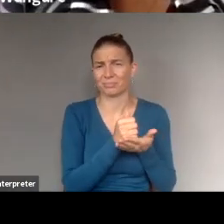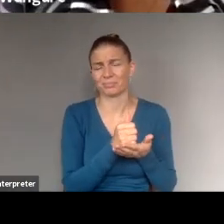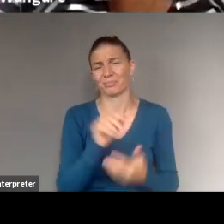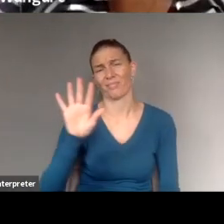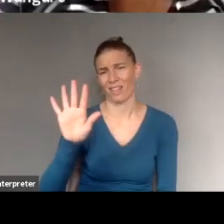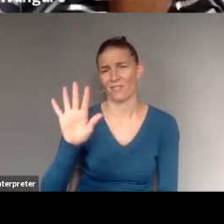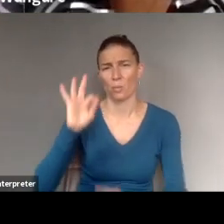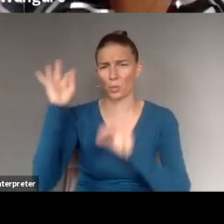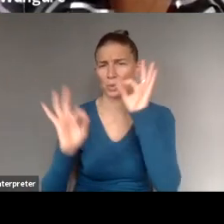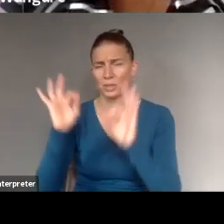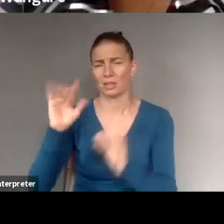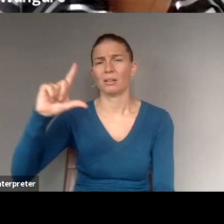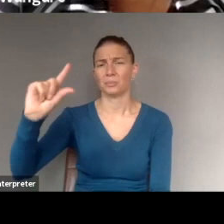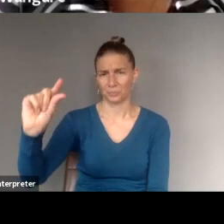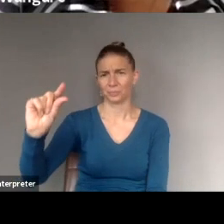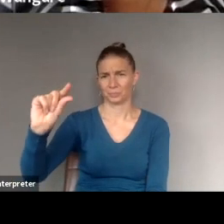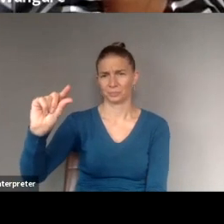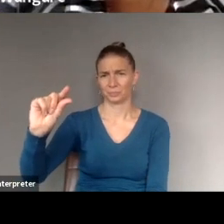And then, the amount is $20 per month.